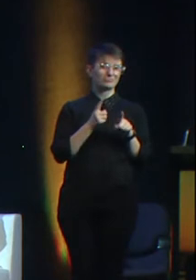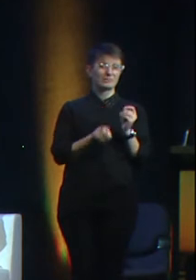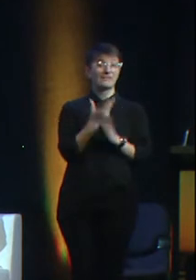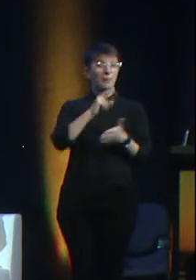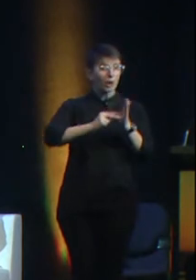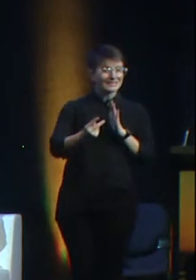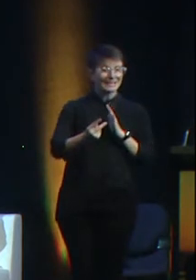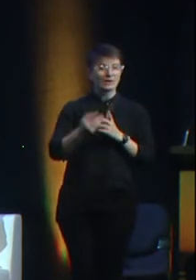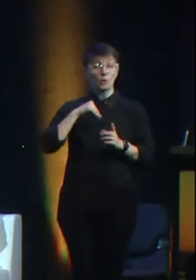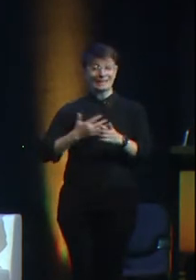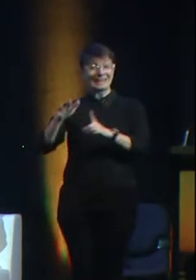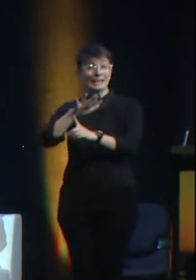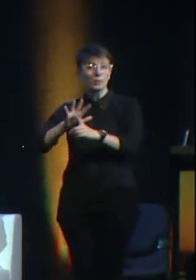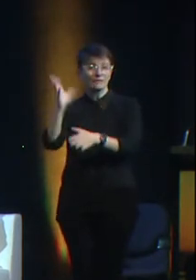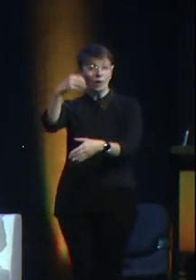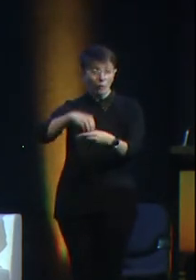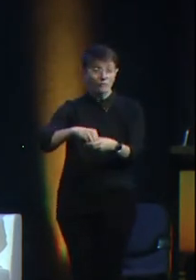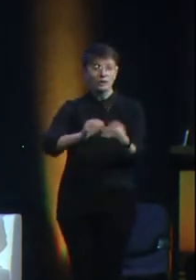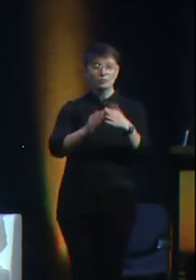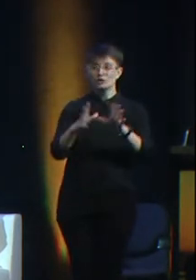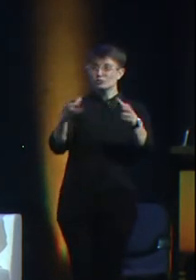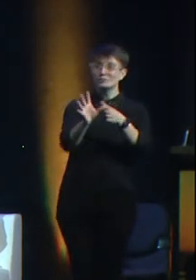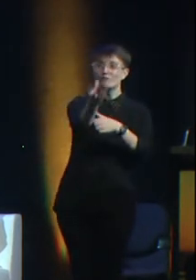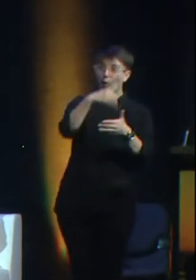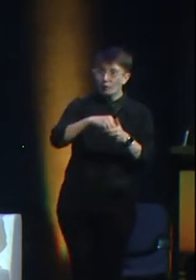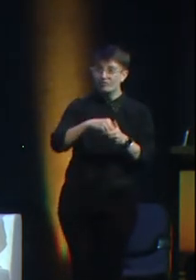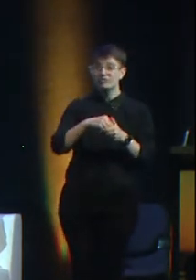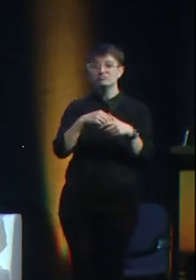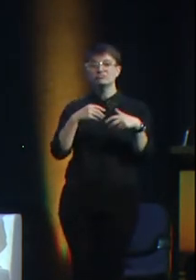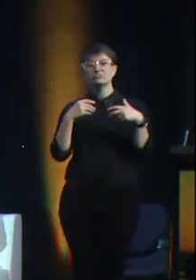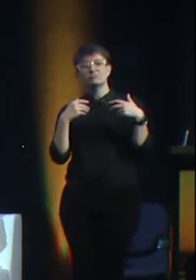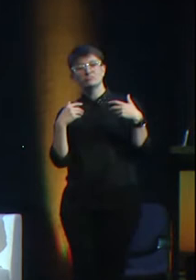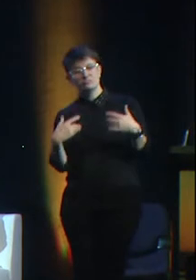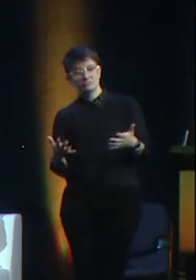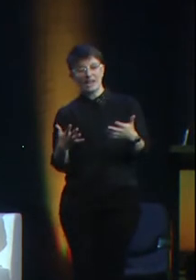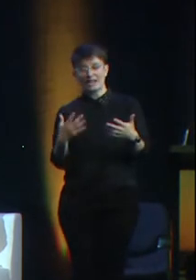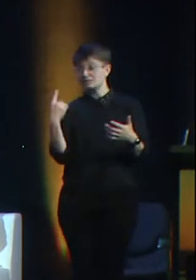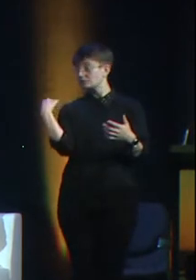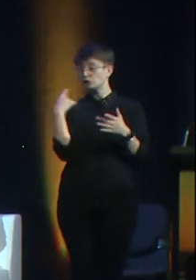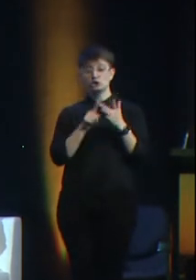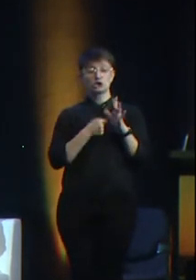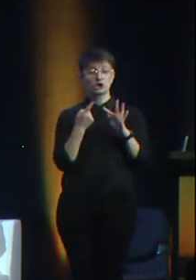involved here, community groups, and even as Jen has articulated through her discussion